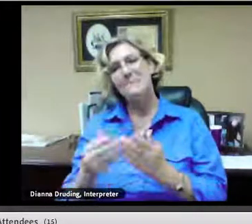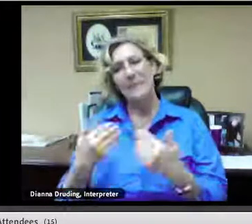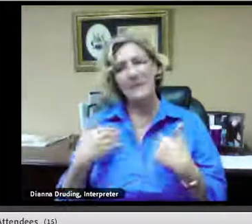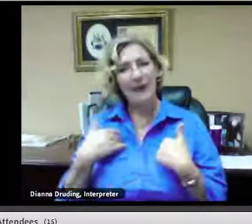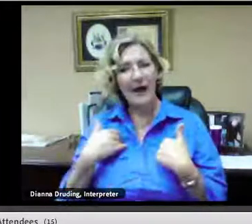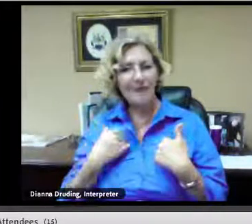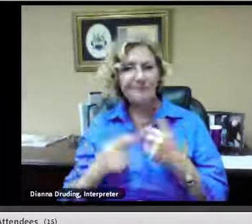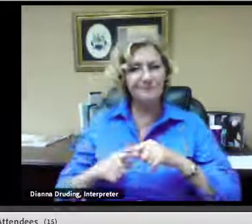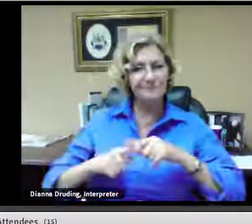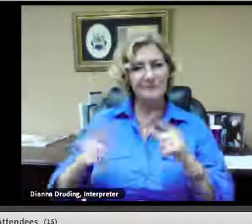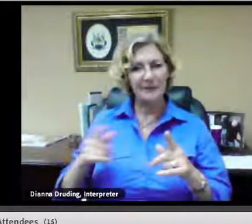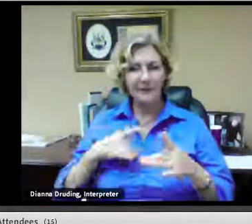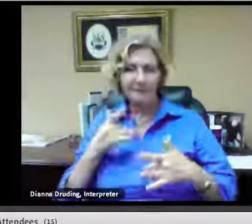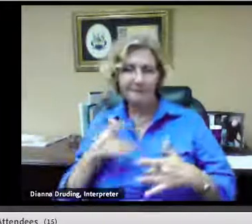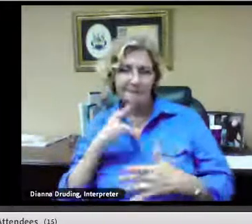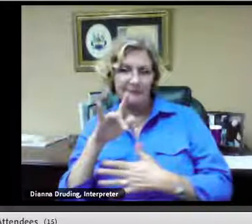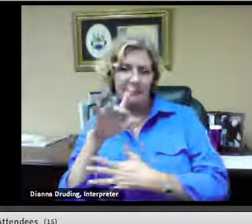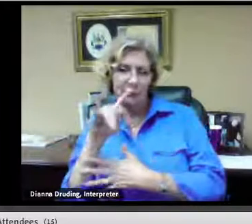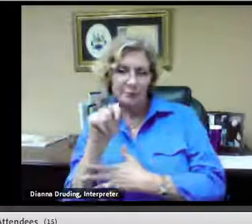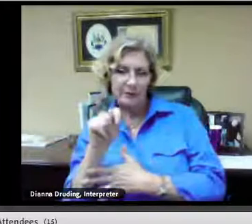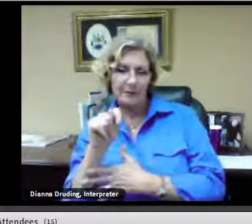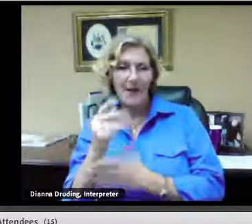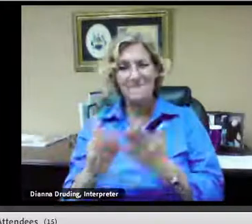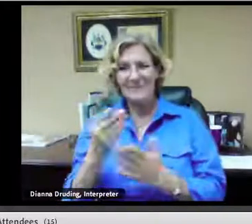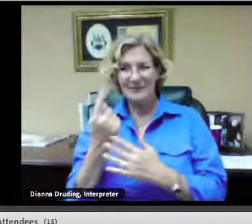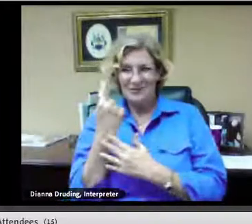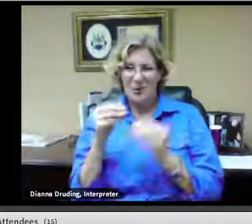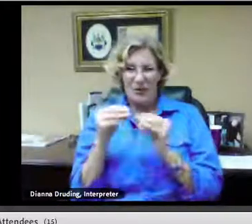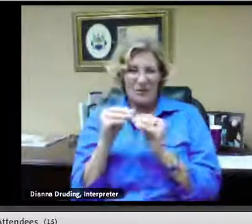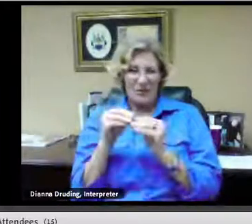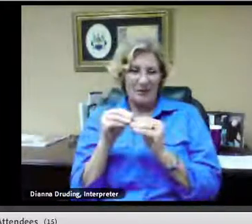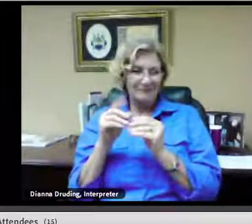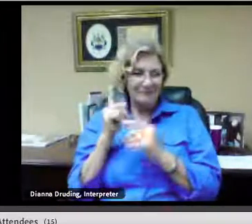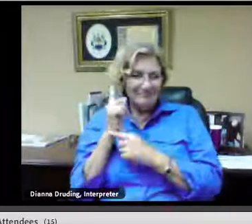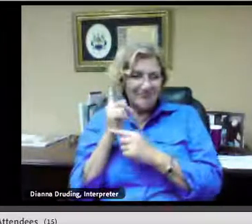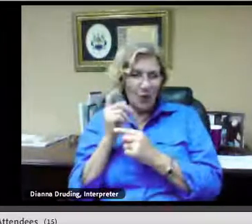Maybe just one more seed. Okay? I lied. I'm changing strides. I'm going to give you one more seed.